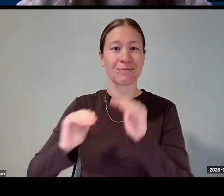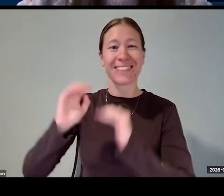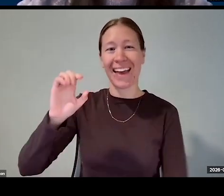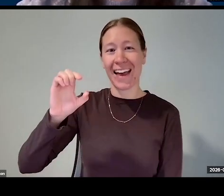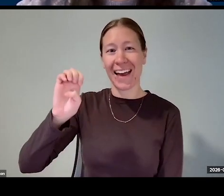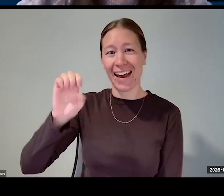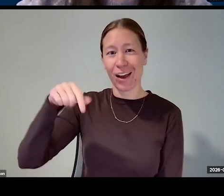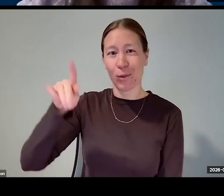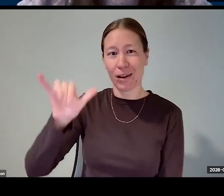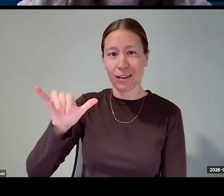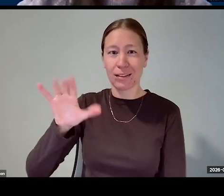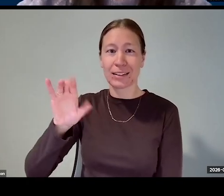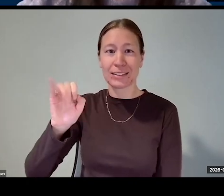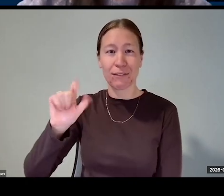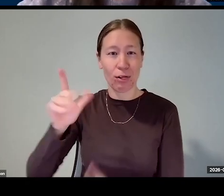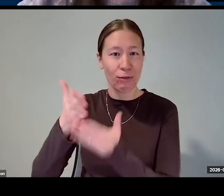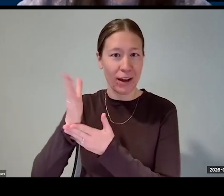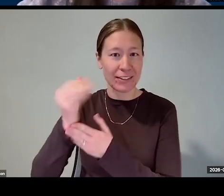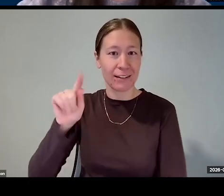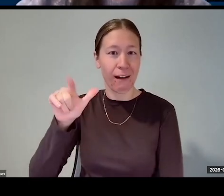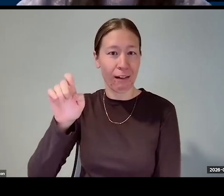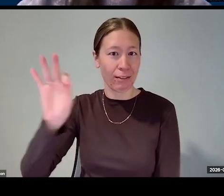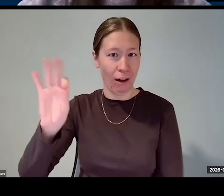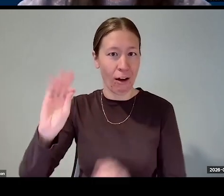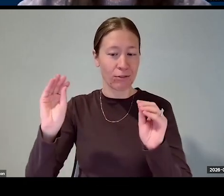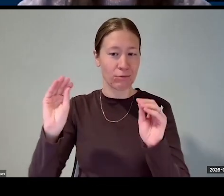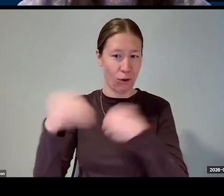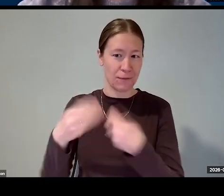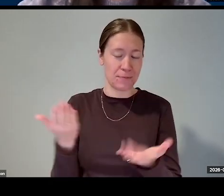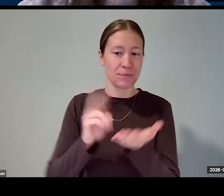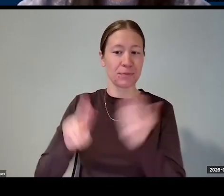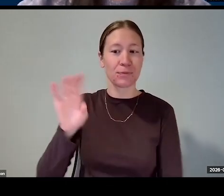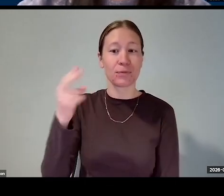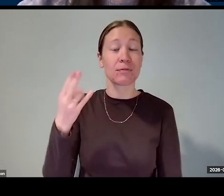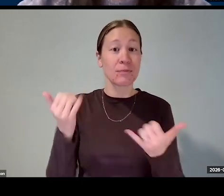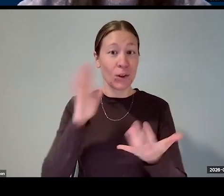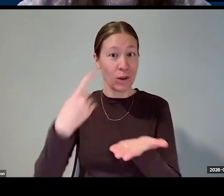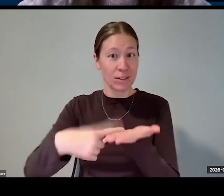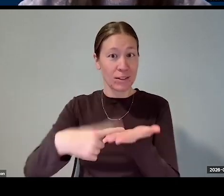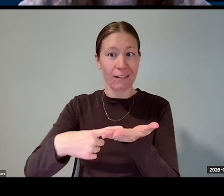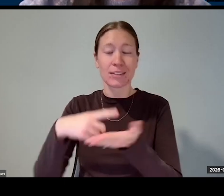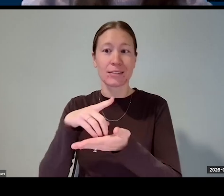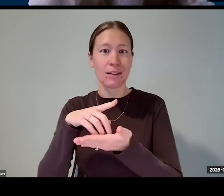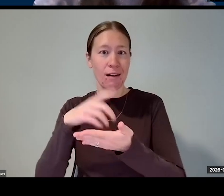Today we are going to be talking about how to design and share accessible Google Slides.